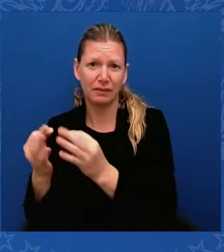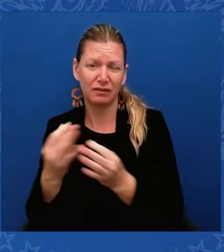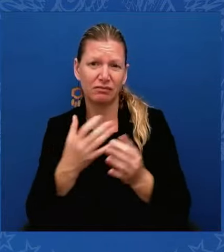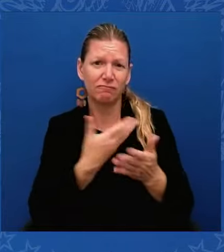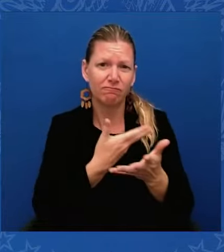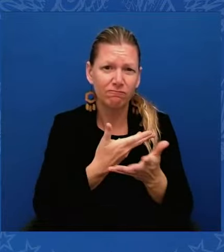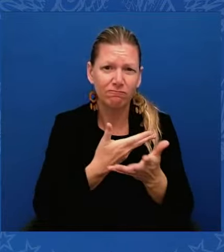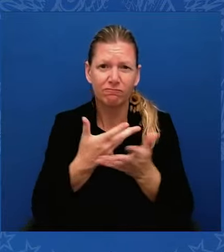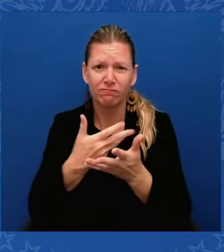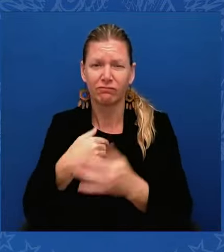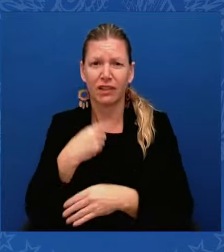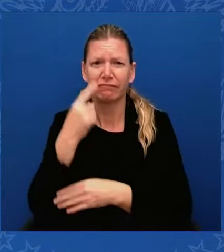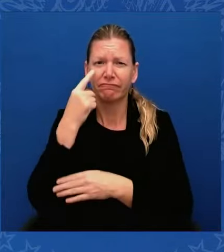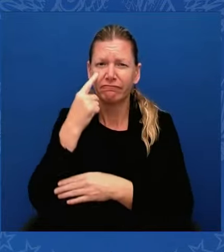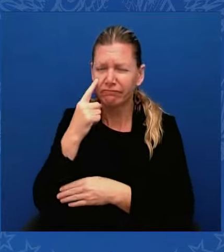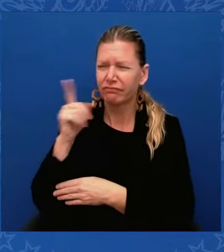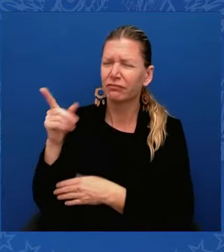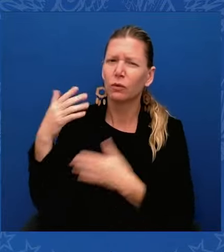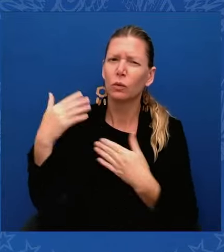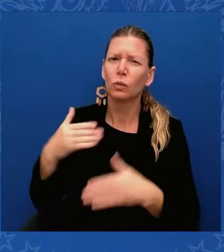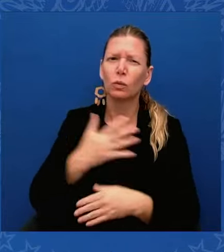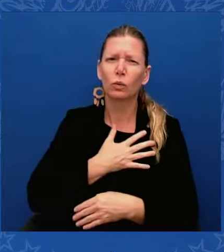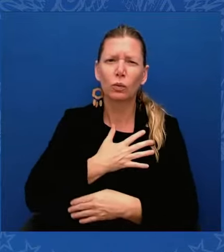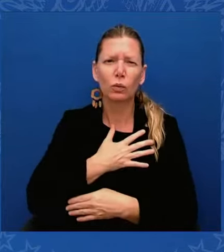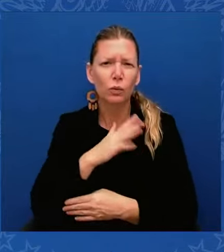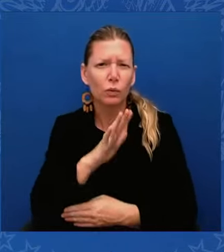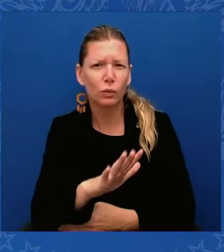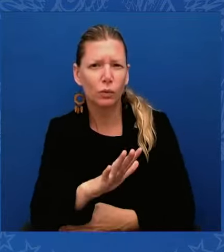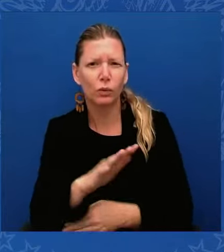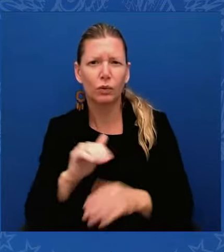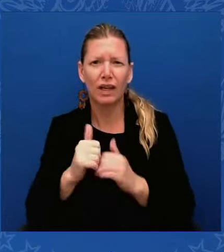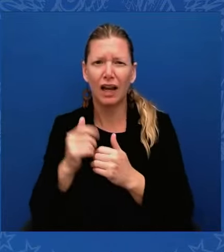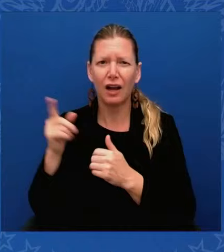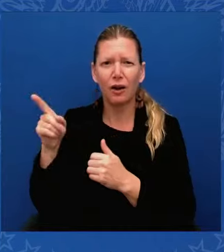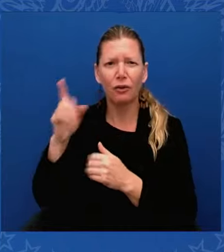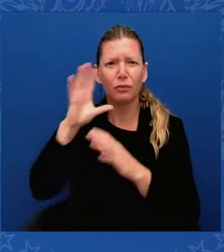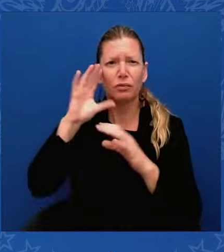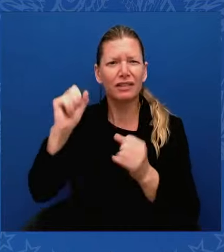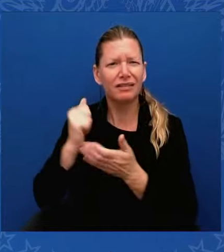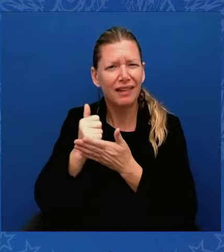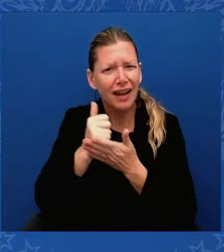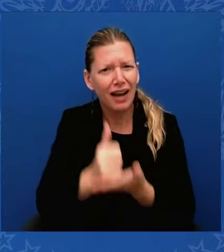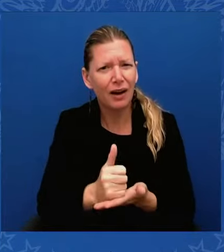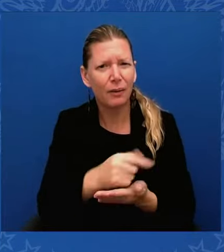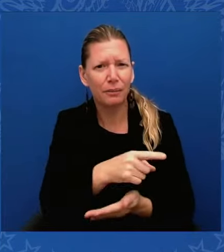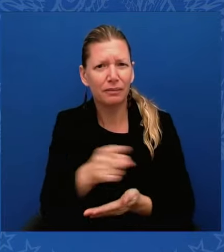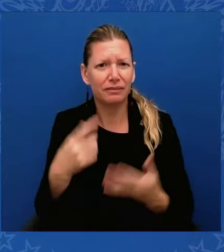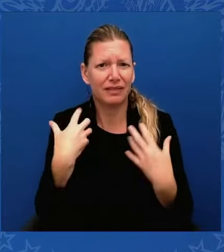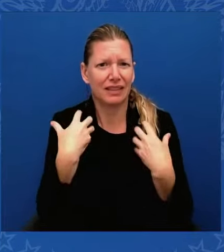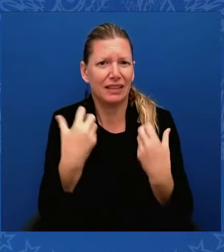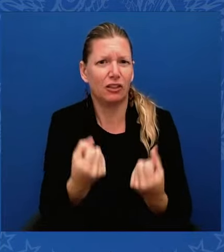I was there as he raised his voice for an assault weapons ban and announced executive actions